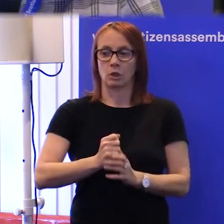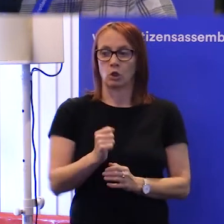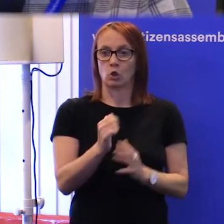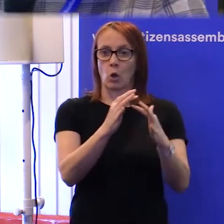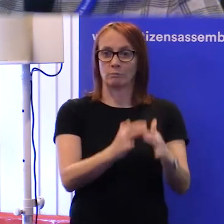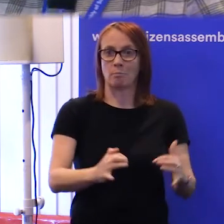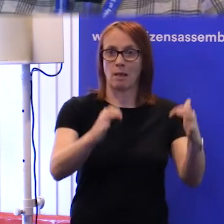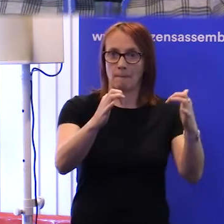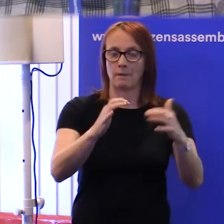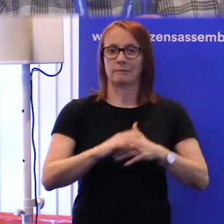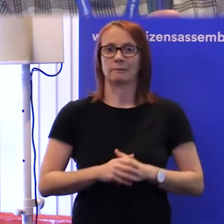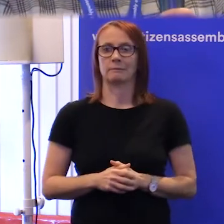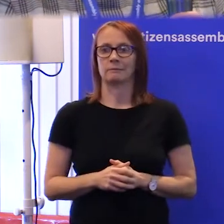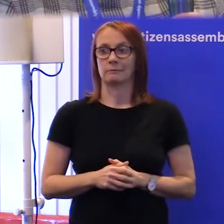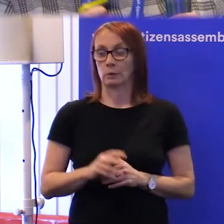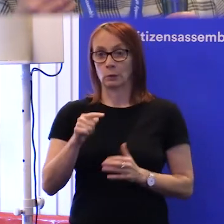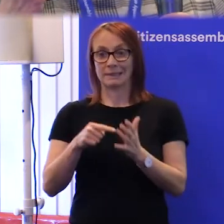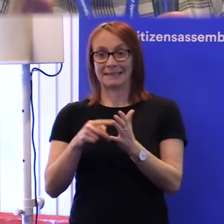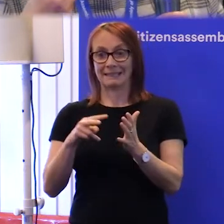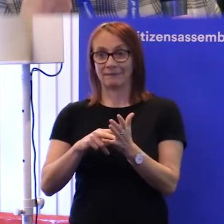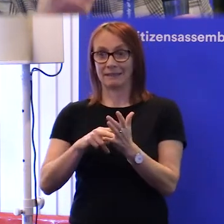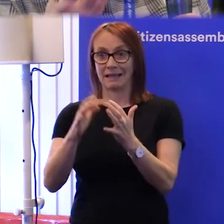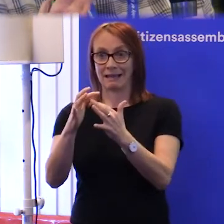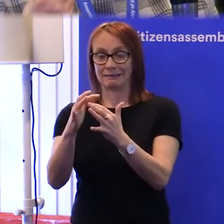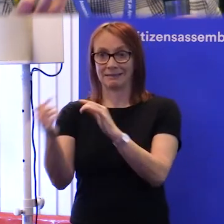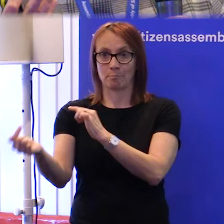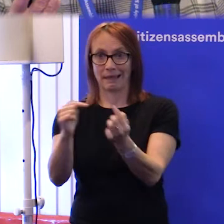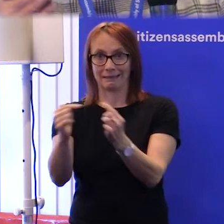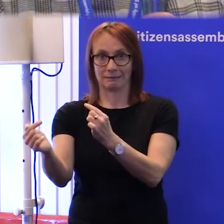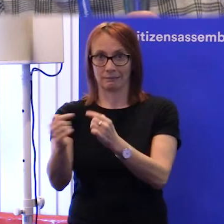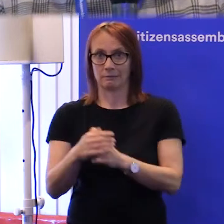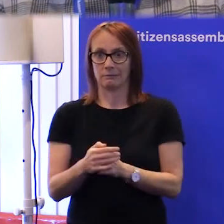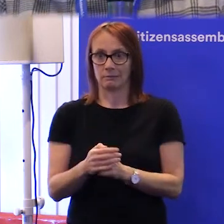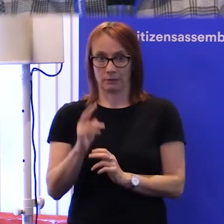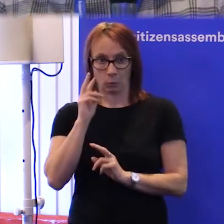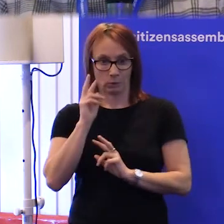chamber there the debates that we see on TV that's how we see this sort of people